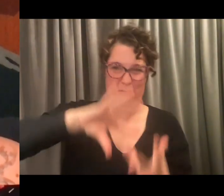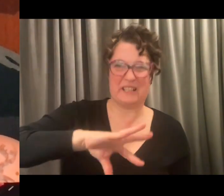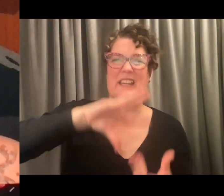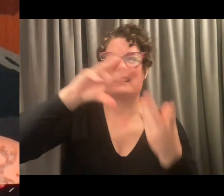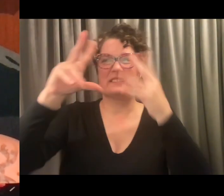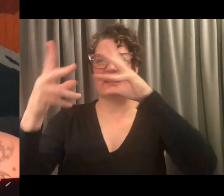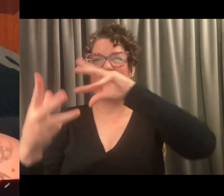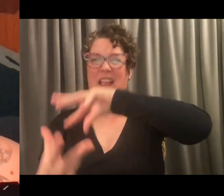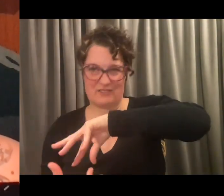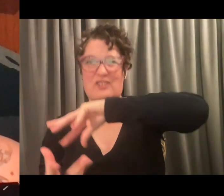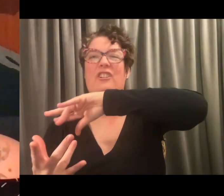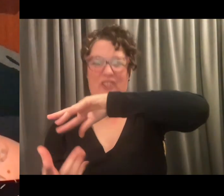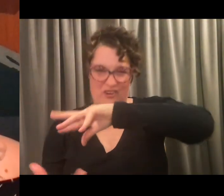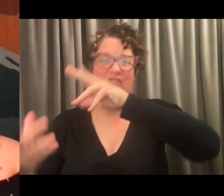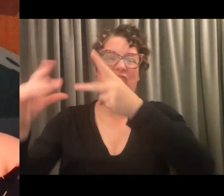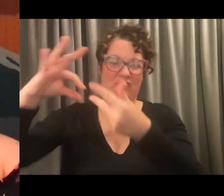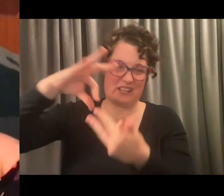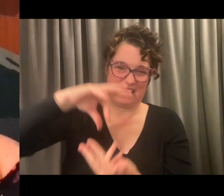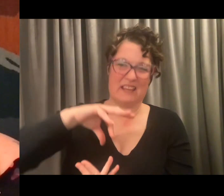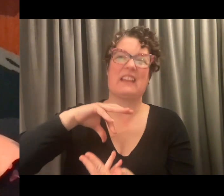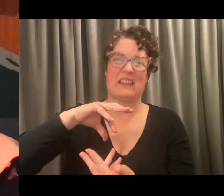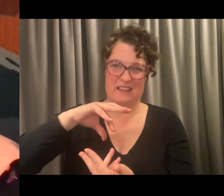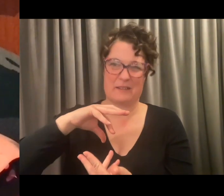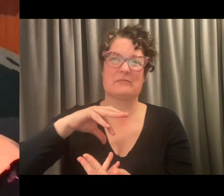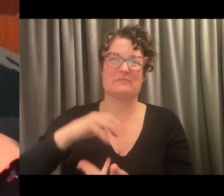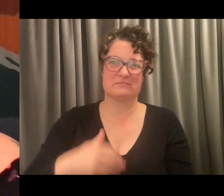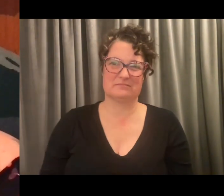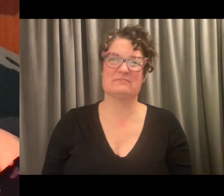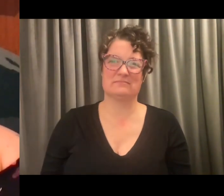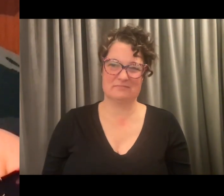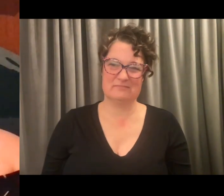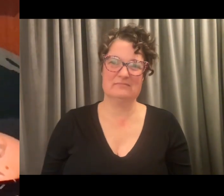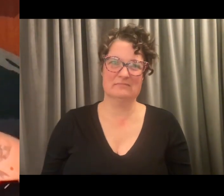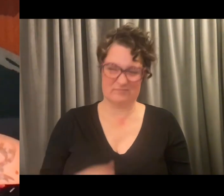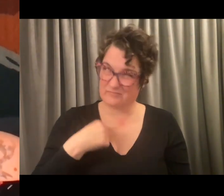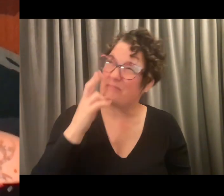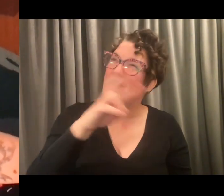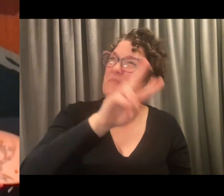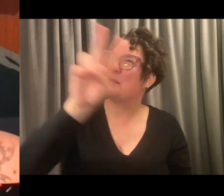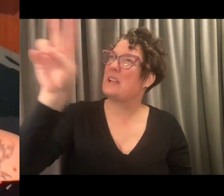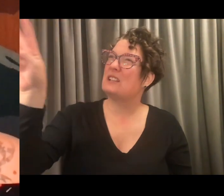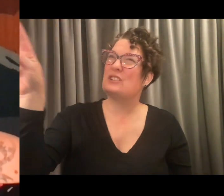I looked up into the sky. I was looking at the center of God's insides, looking